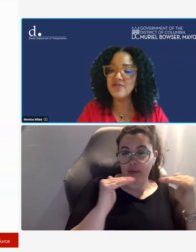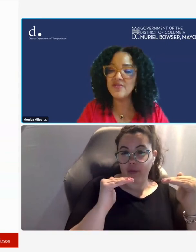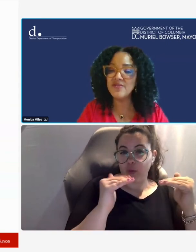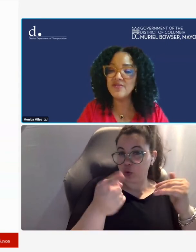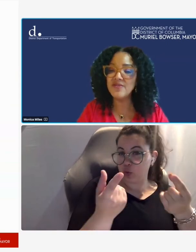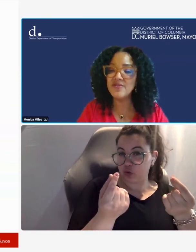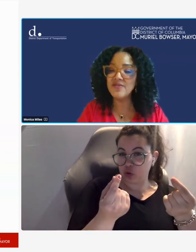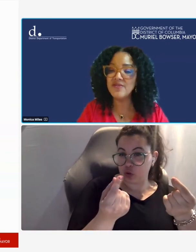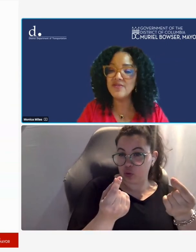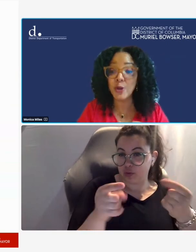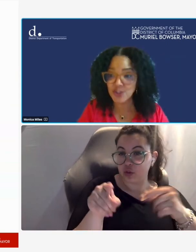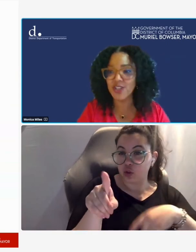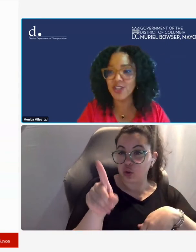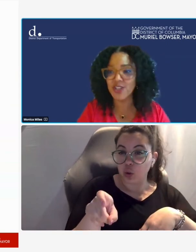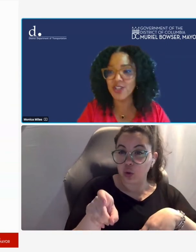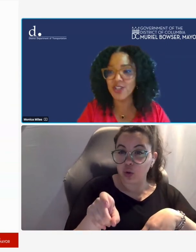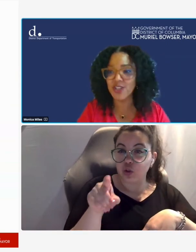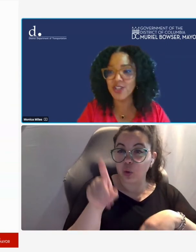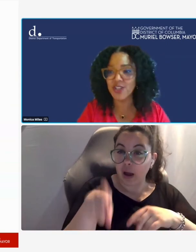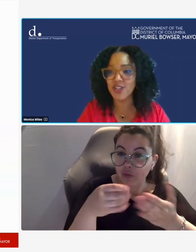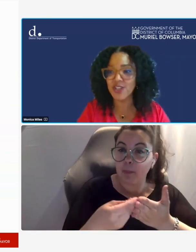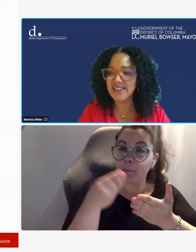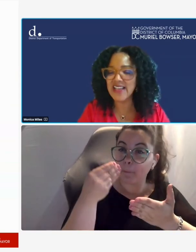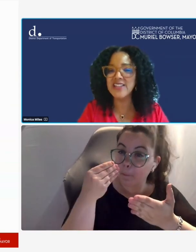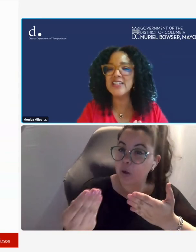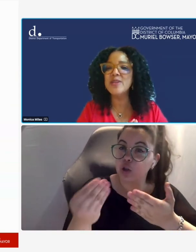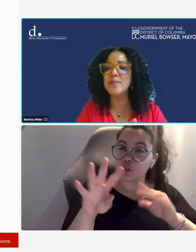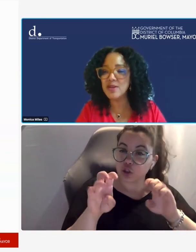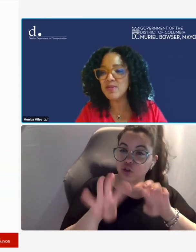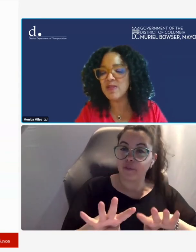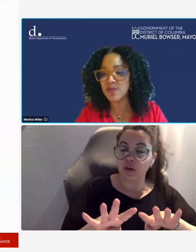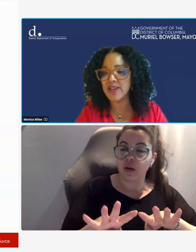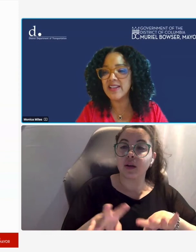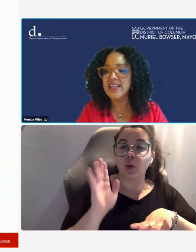it is you're going to have to purchase salary surveys and it's going to be a minimum of three